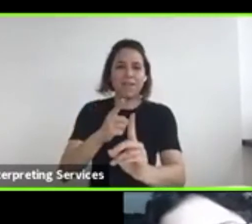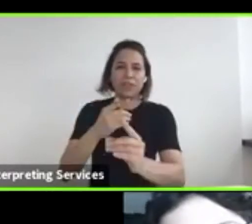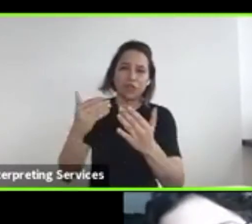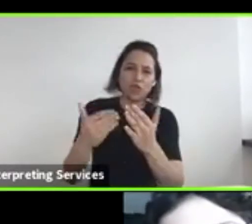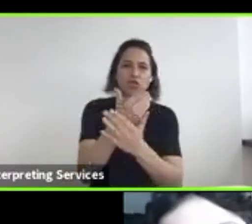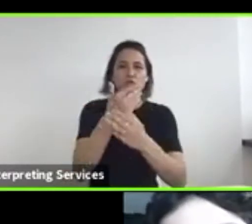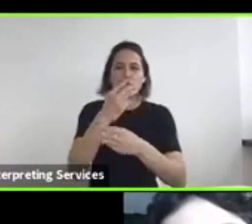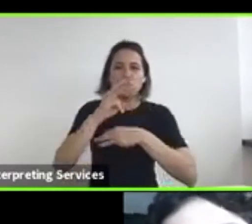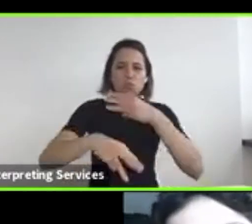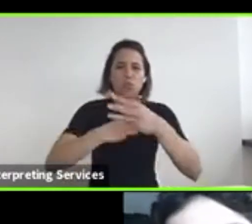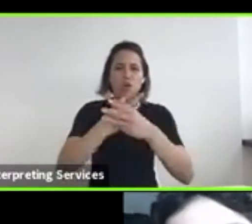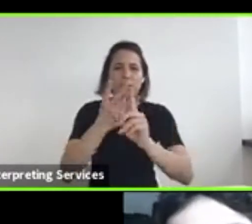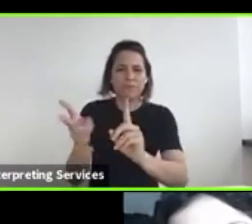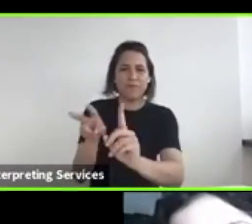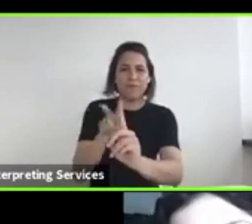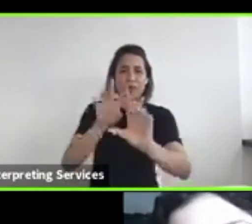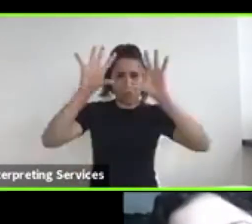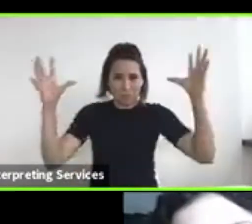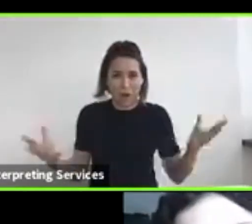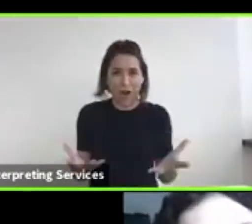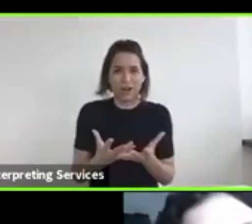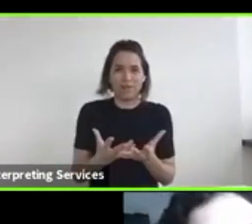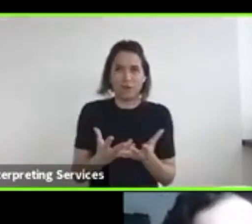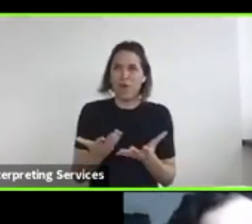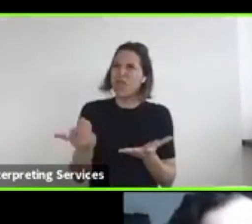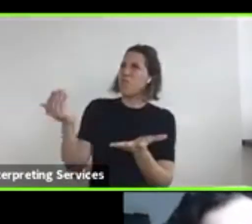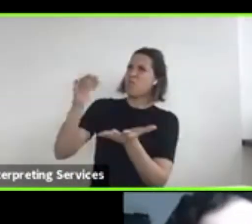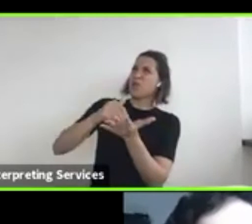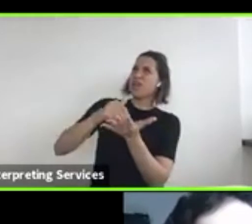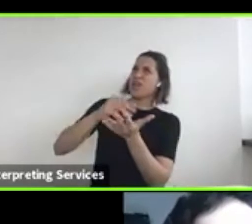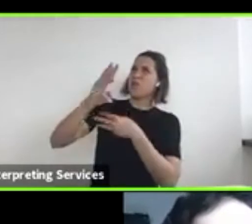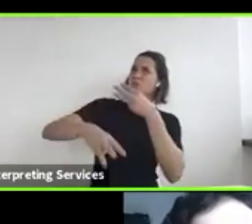TO BE A PART OF -- OR RE-WORLDING, IS I GUESS A WORD THAT MANY PEOPLE WORK WITH.